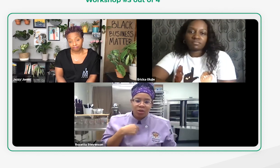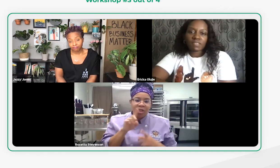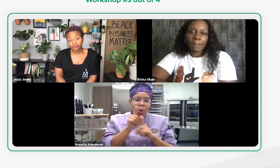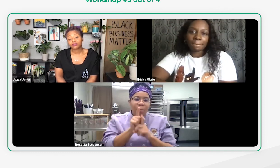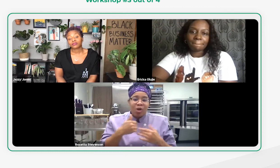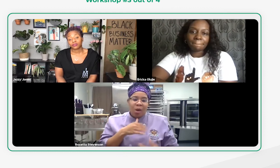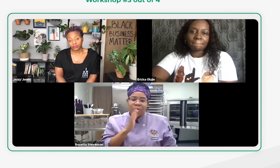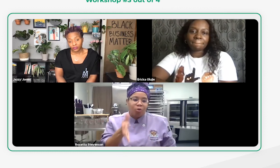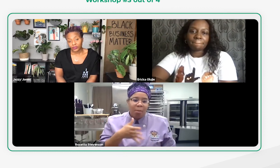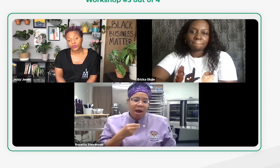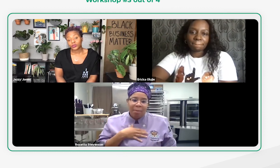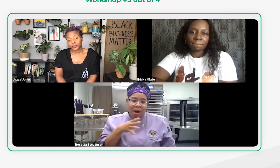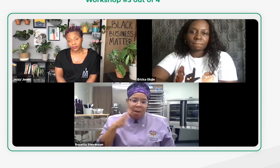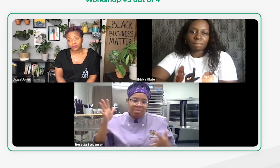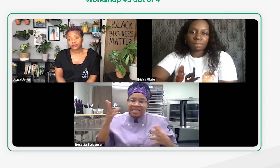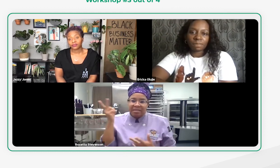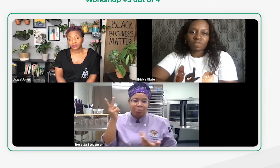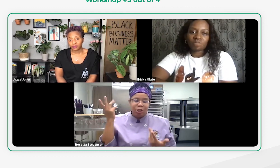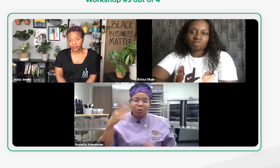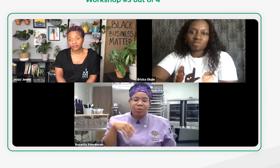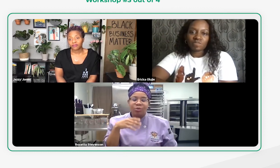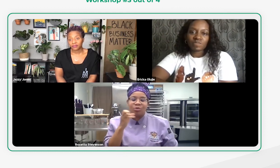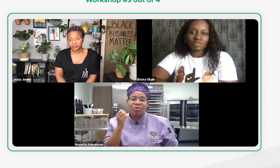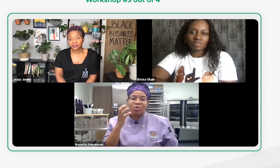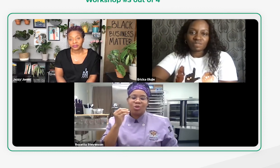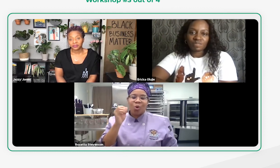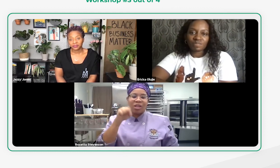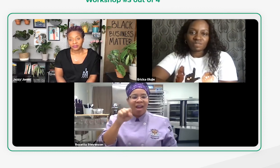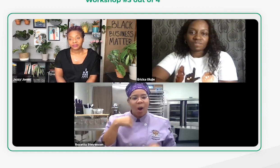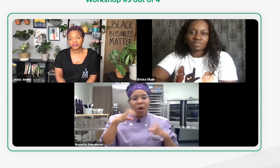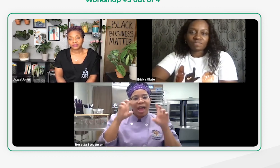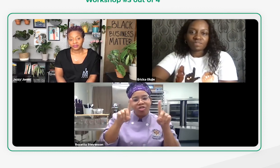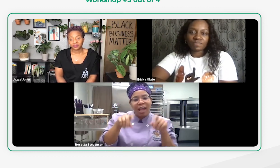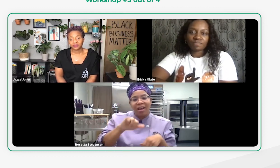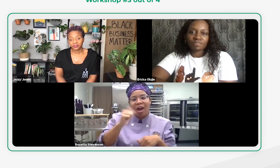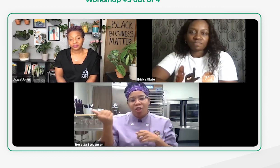in high school did don't have a mentor. I didn't have one. My mother and grandmother supported me.